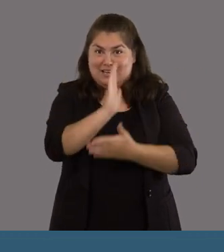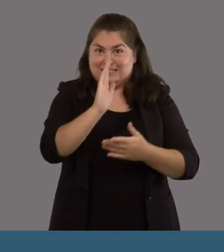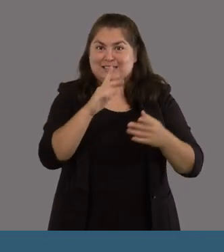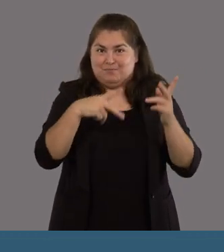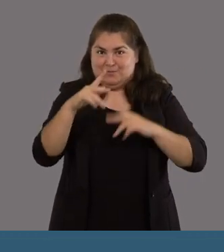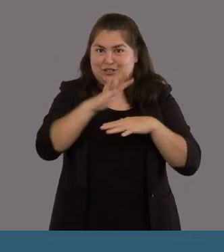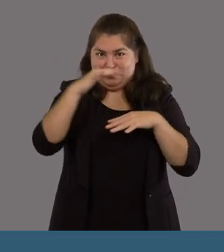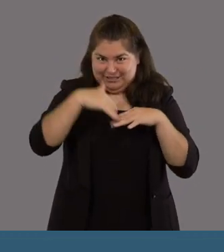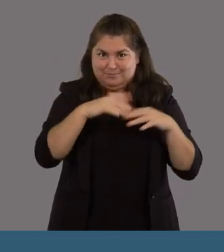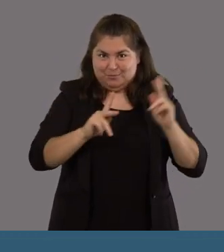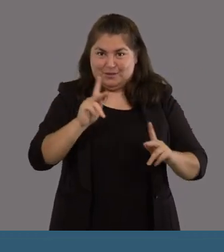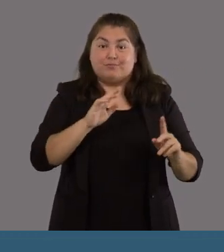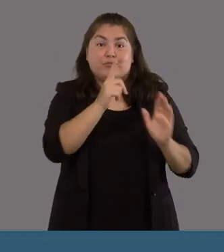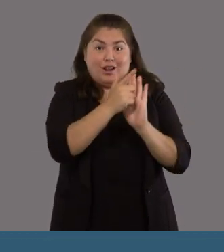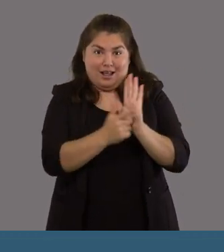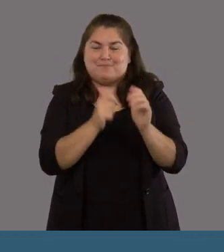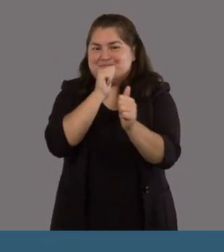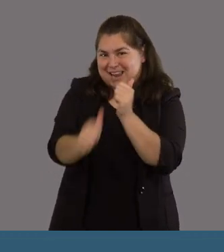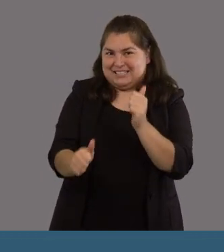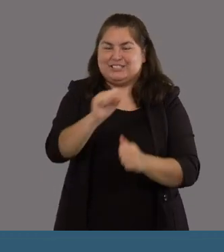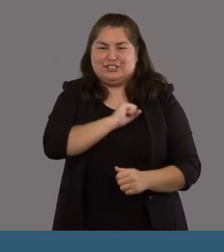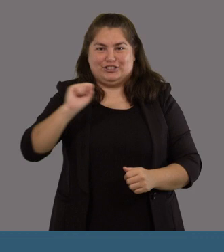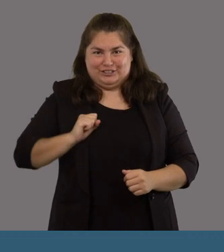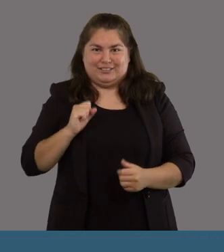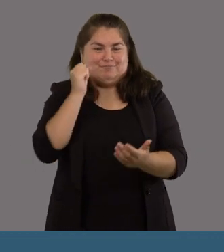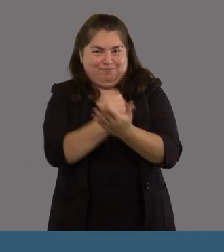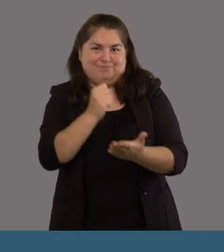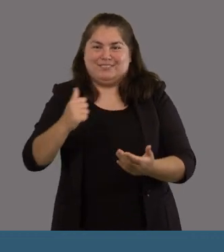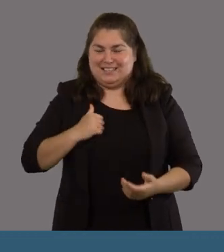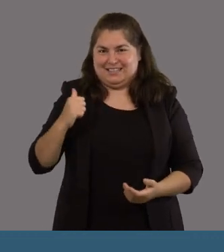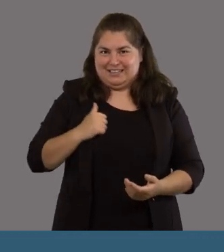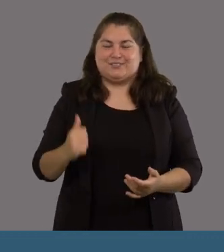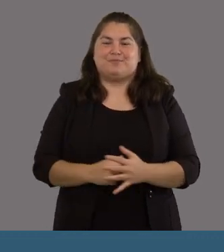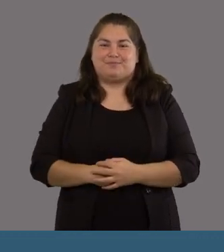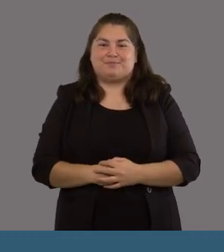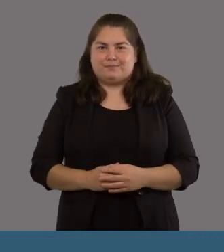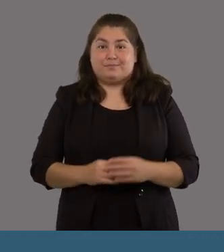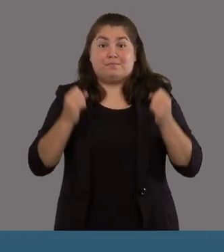Peoples Act, passed the senate and received Royal Assent in Canada.